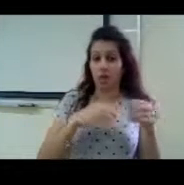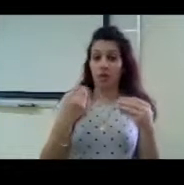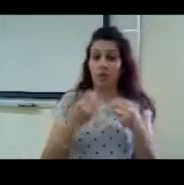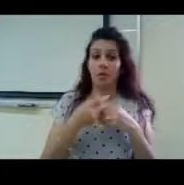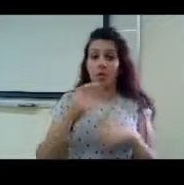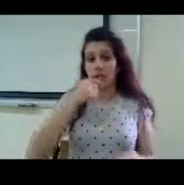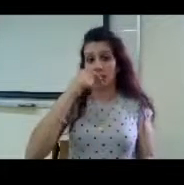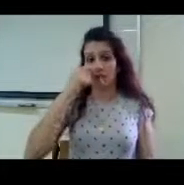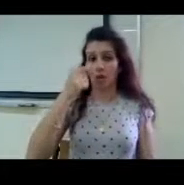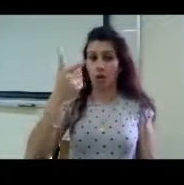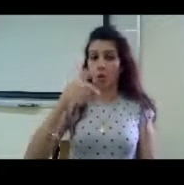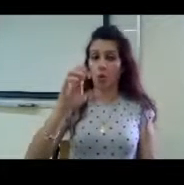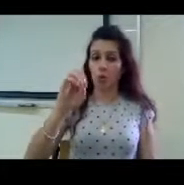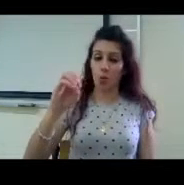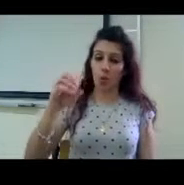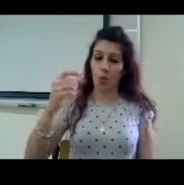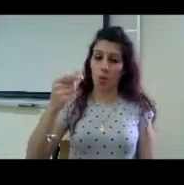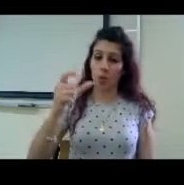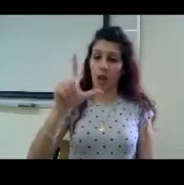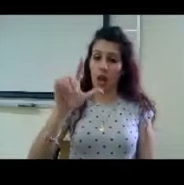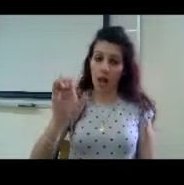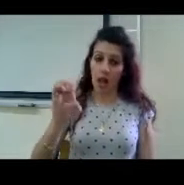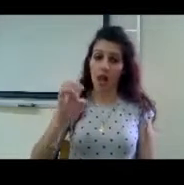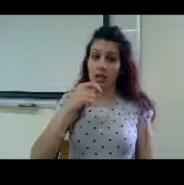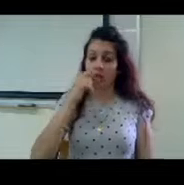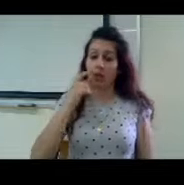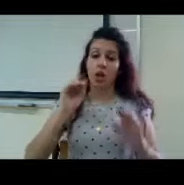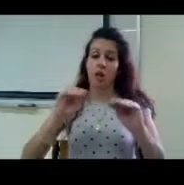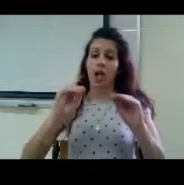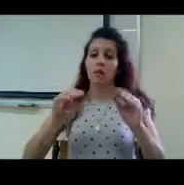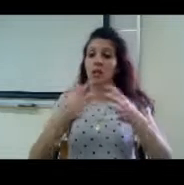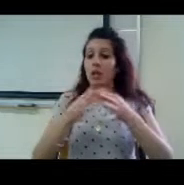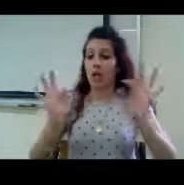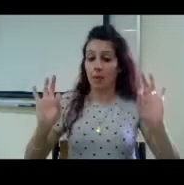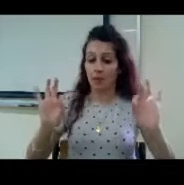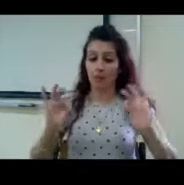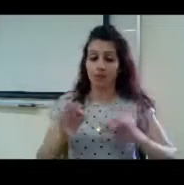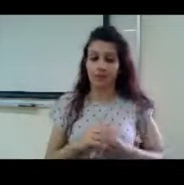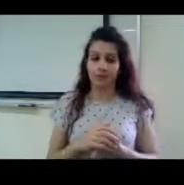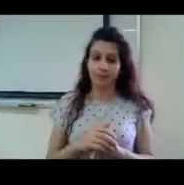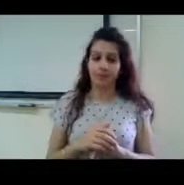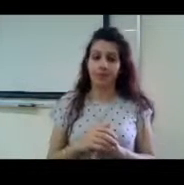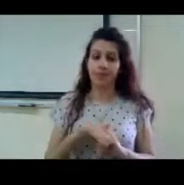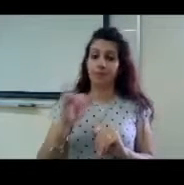by Jordanian learners and Refugee learners equally alike what was